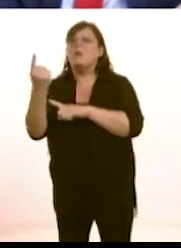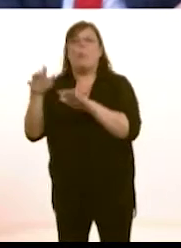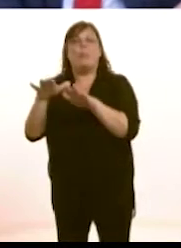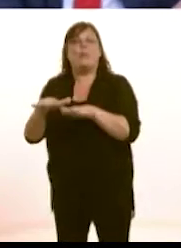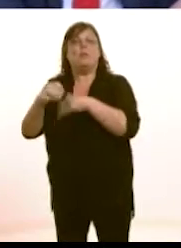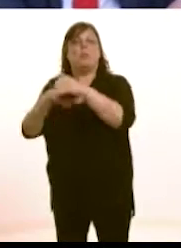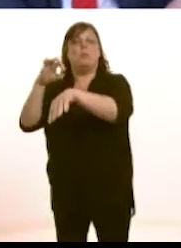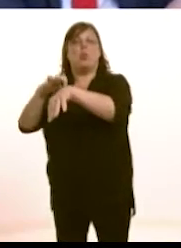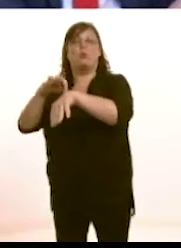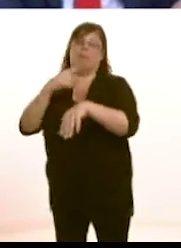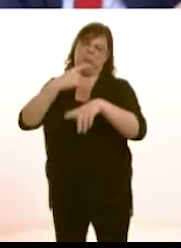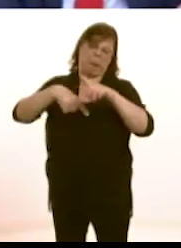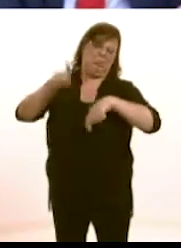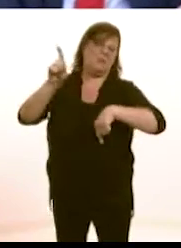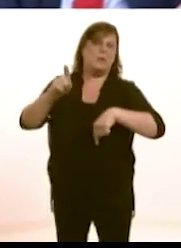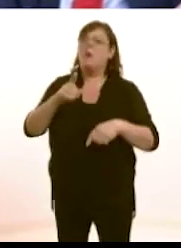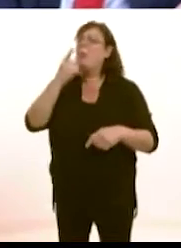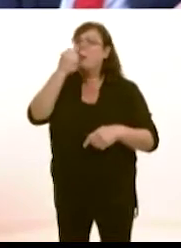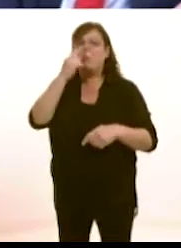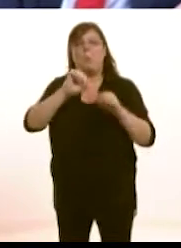forward, even though it might take 10 or 15 years to do soí.